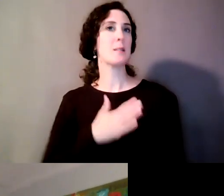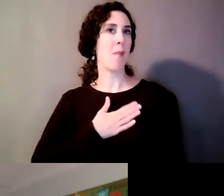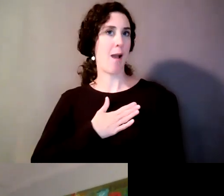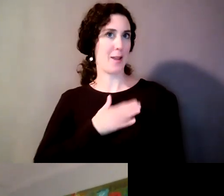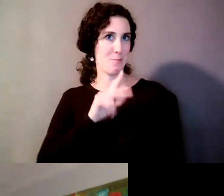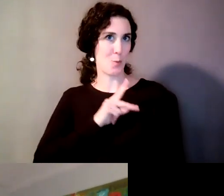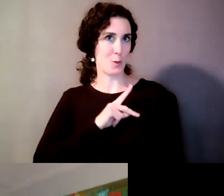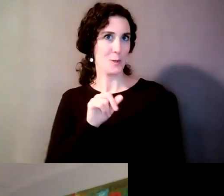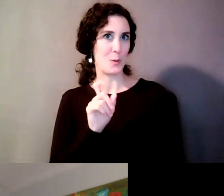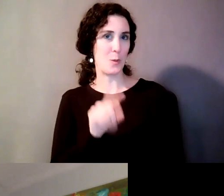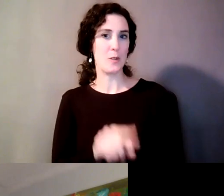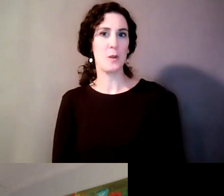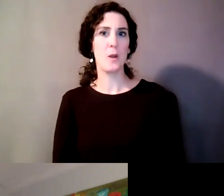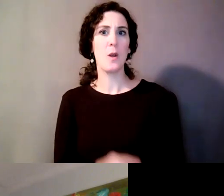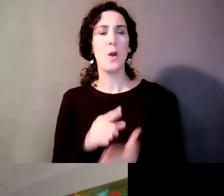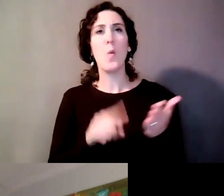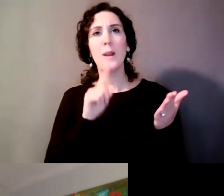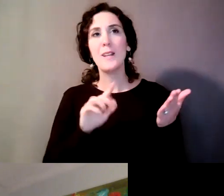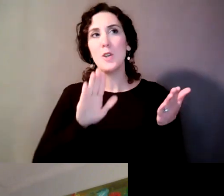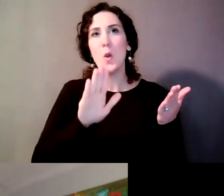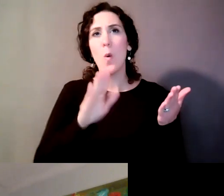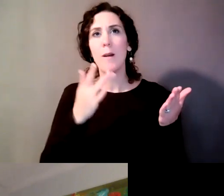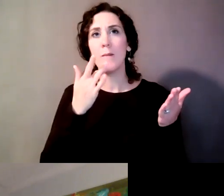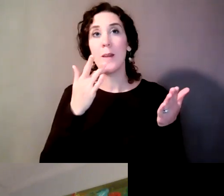in which is what is your favorite Starbucks roast?